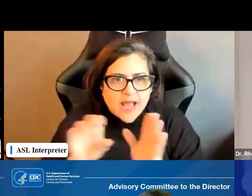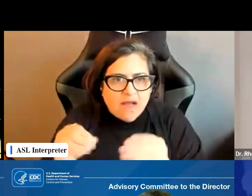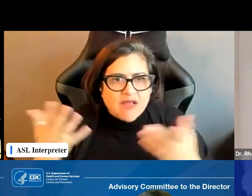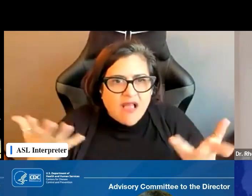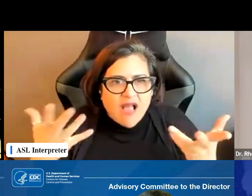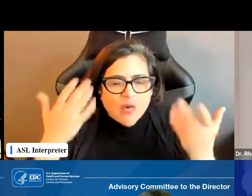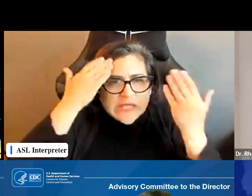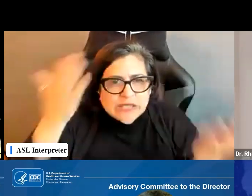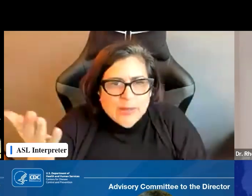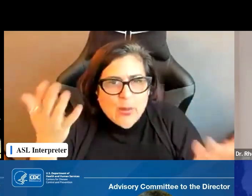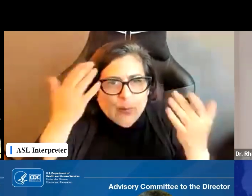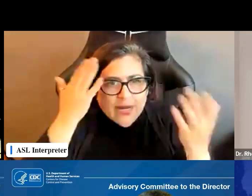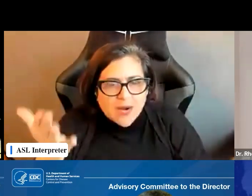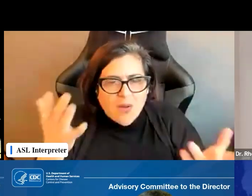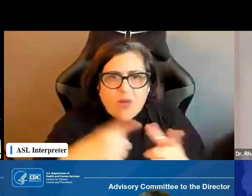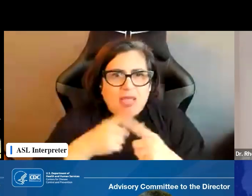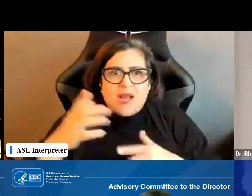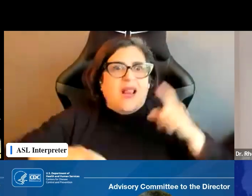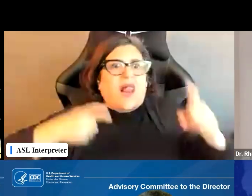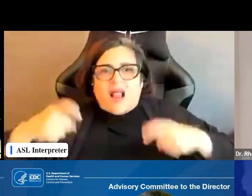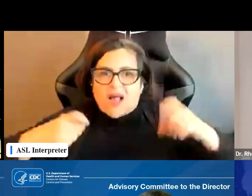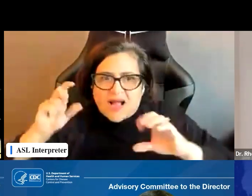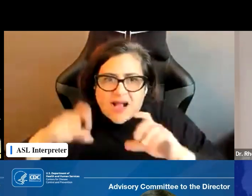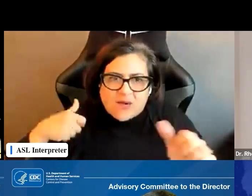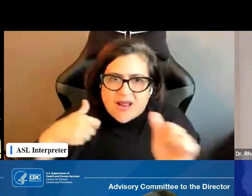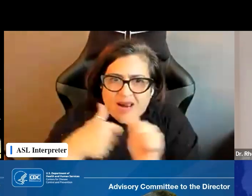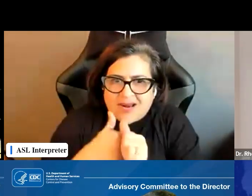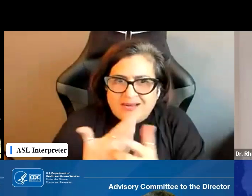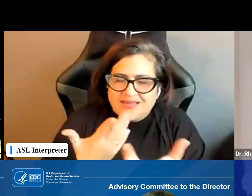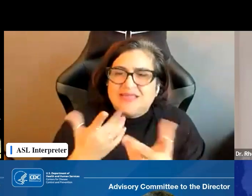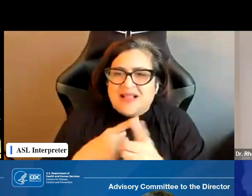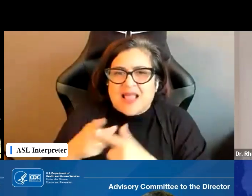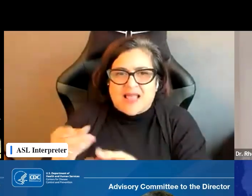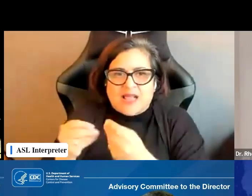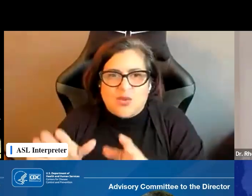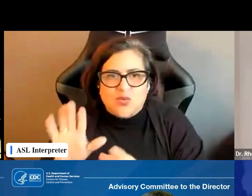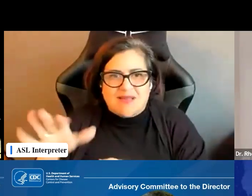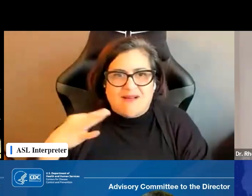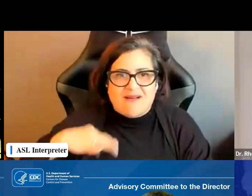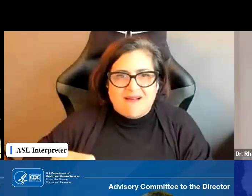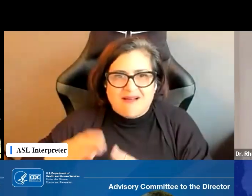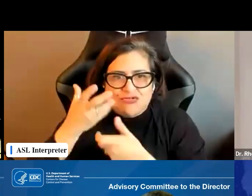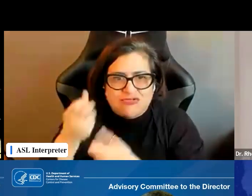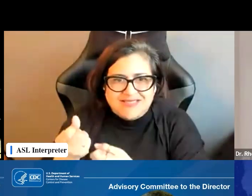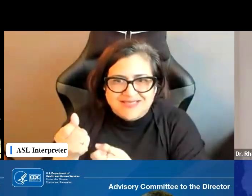and are kind of scrambling to figure out and they wind up losing people's, you know, attention.